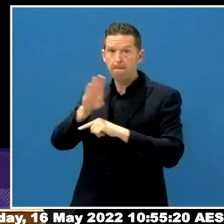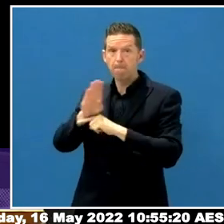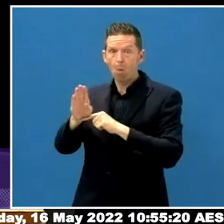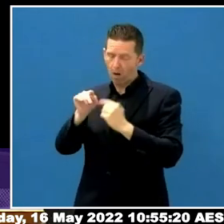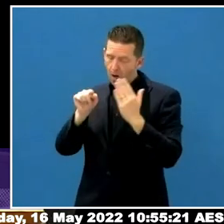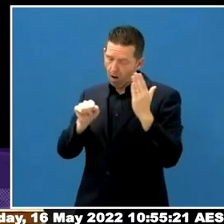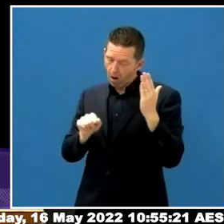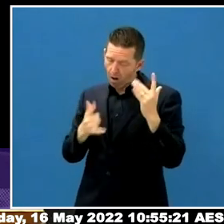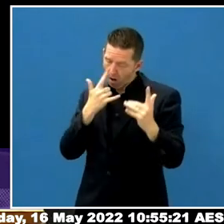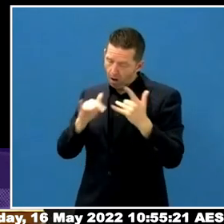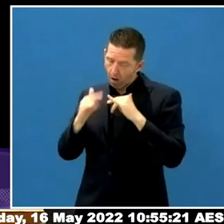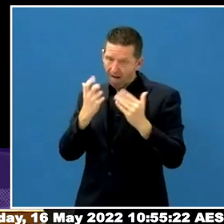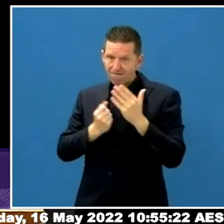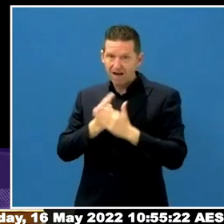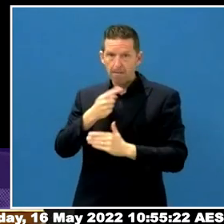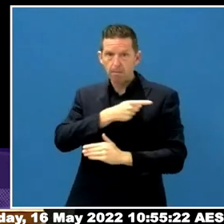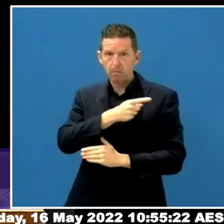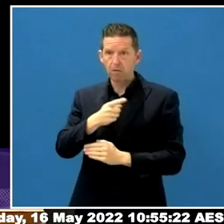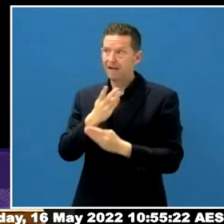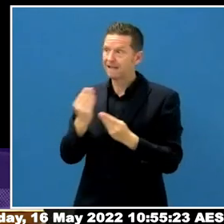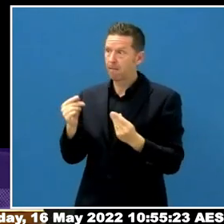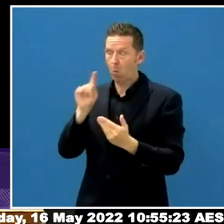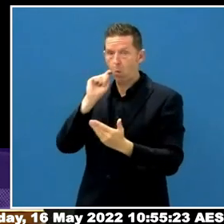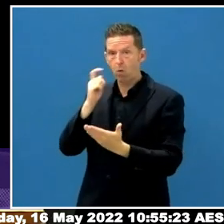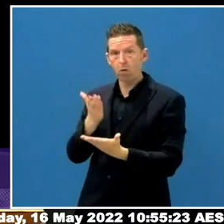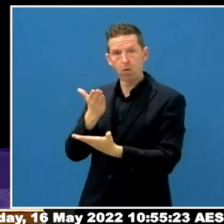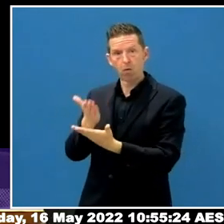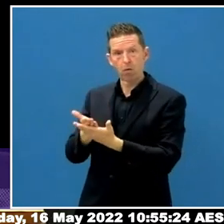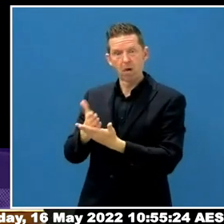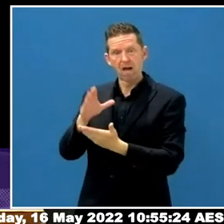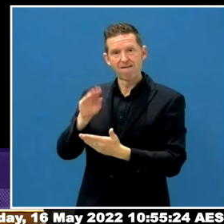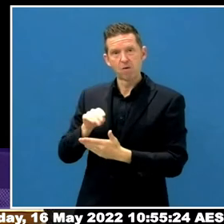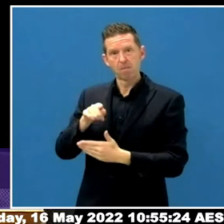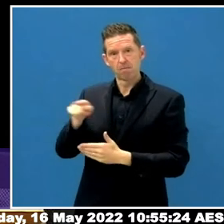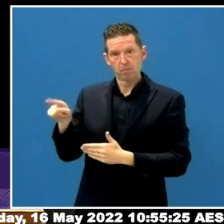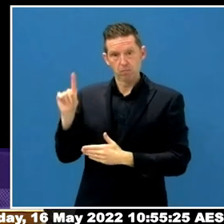some of which were the subject of evidence from Mr Mike Allen, the current Board Chair